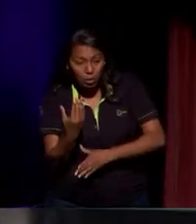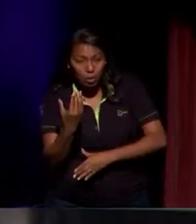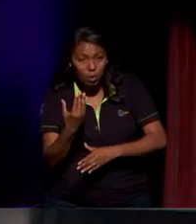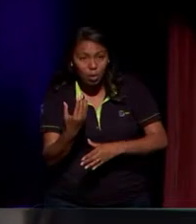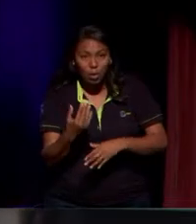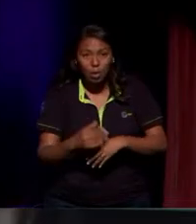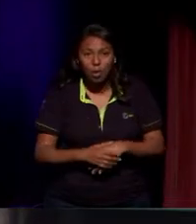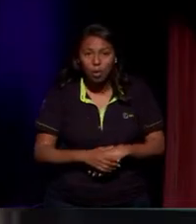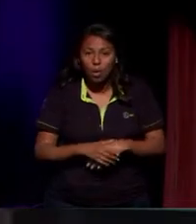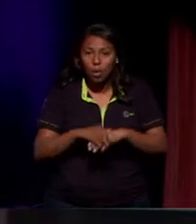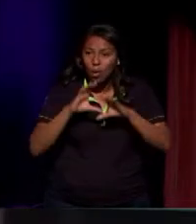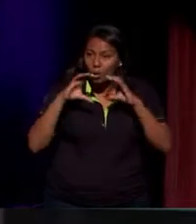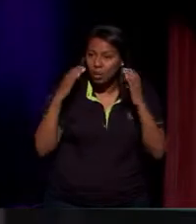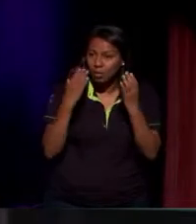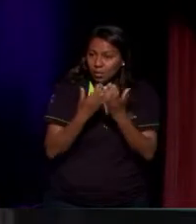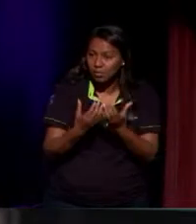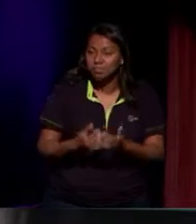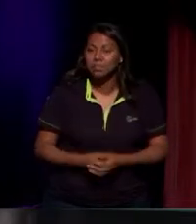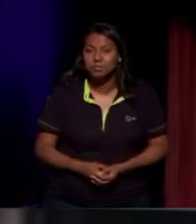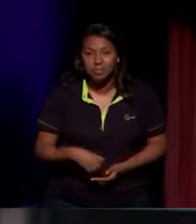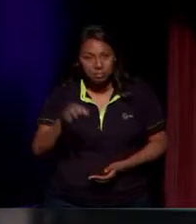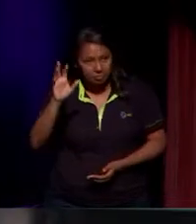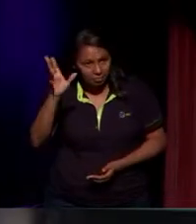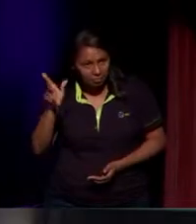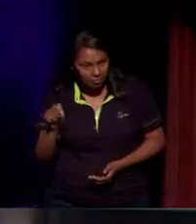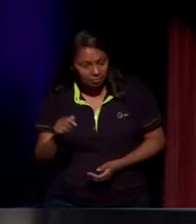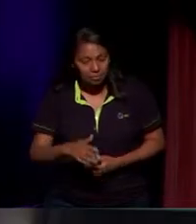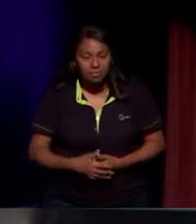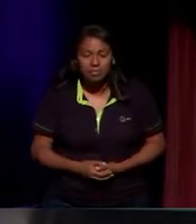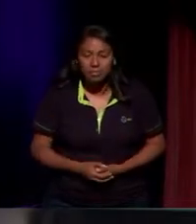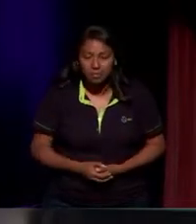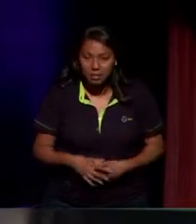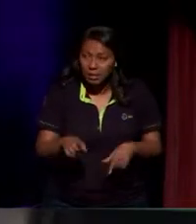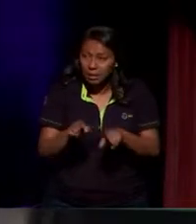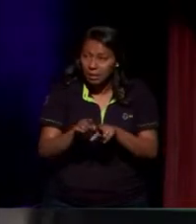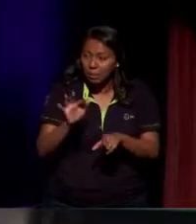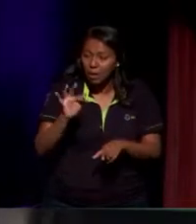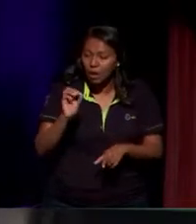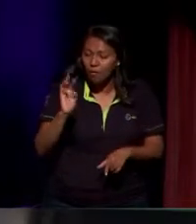in Southern Africa Research and Education Trust and the Fórum Mulher.